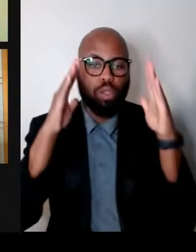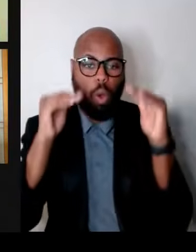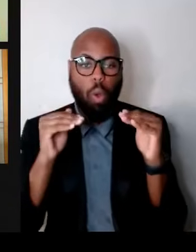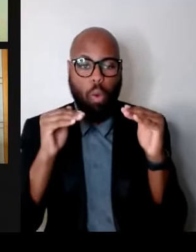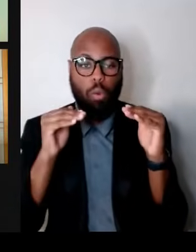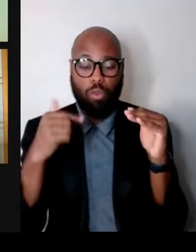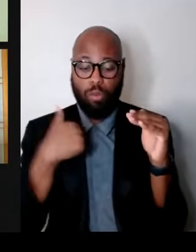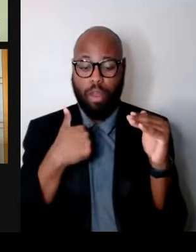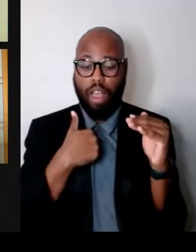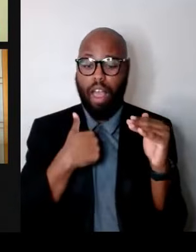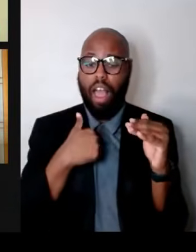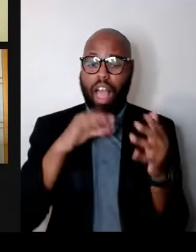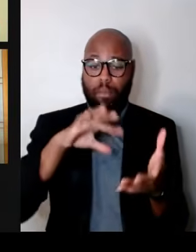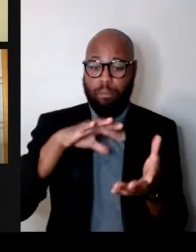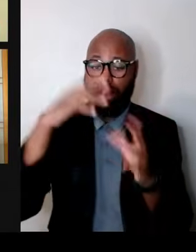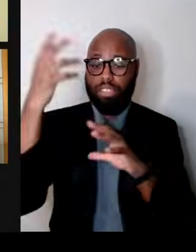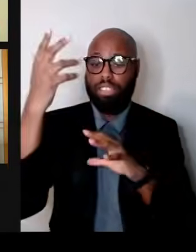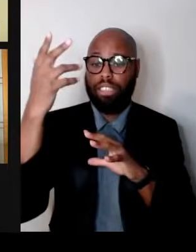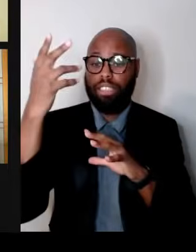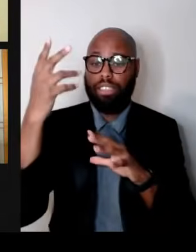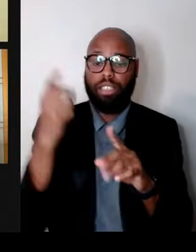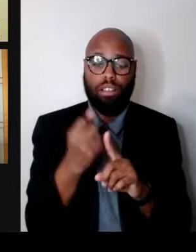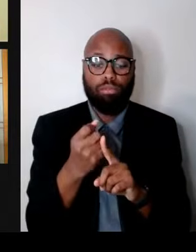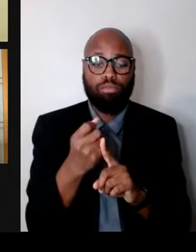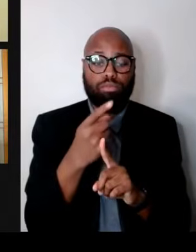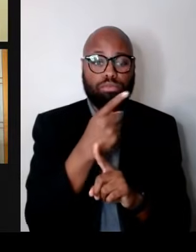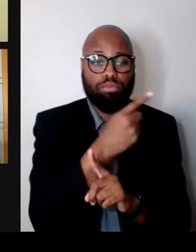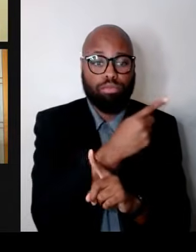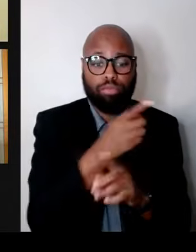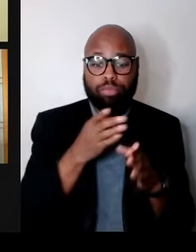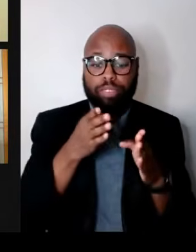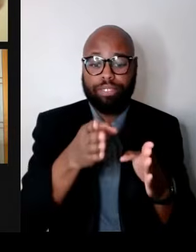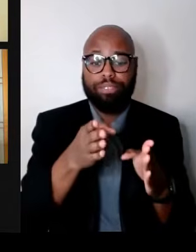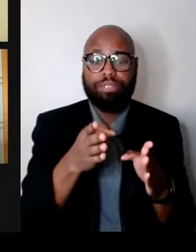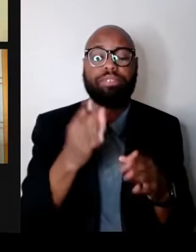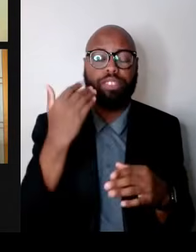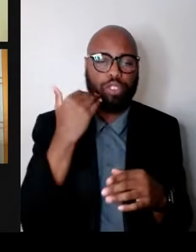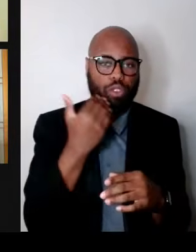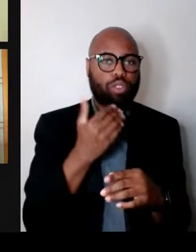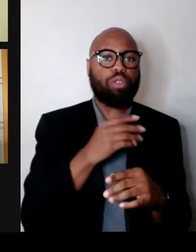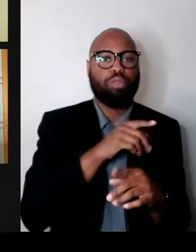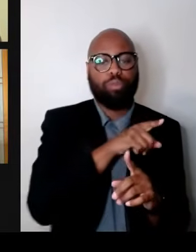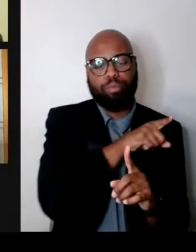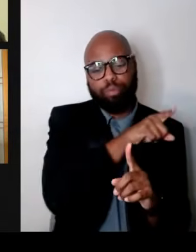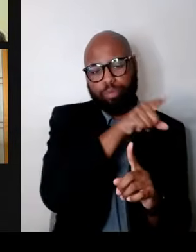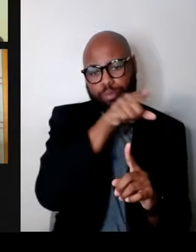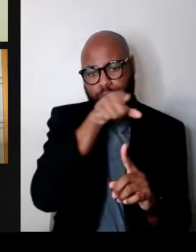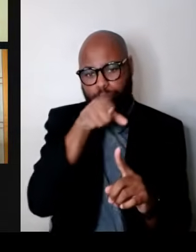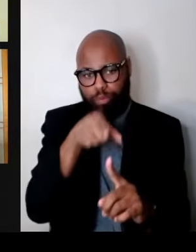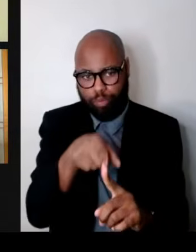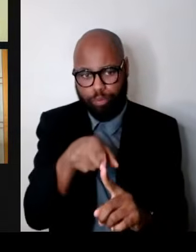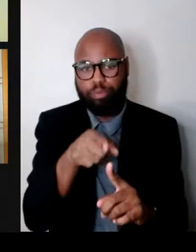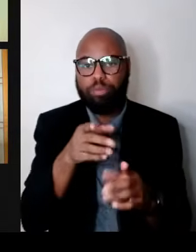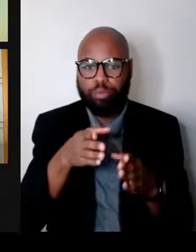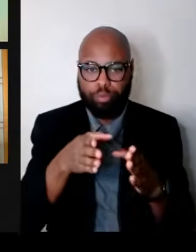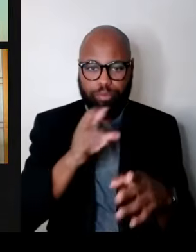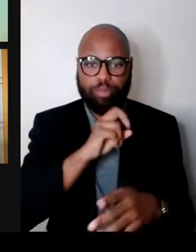if I get off the path, I know there's a path back and that there's people in the circle that are gonna help guide me back there.